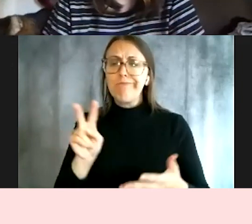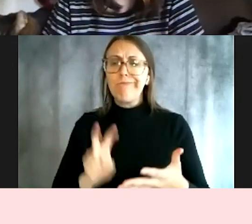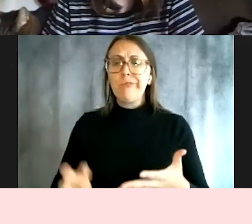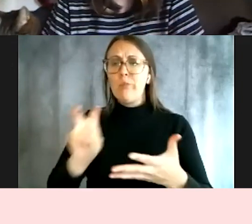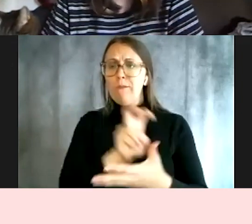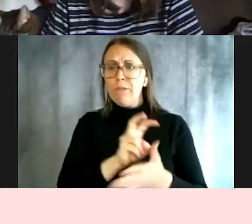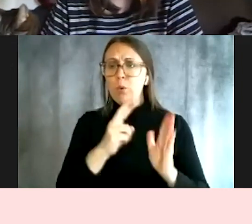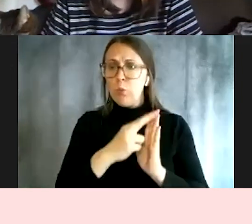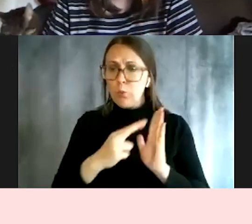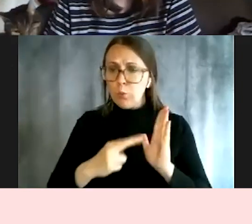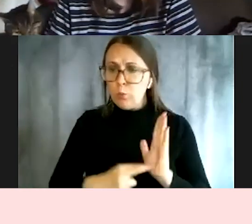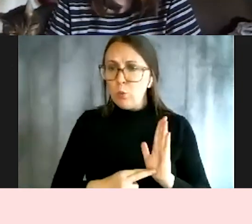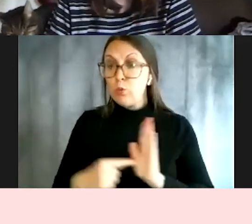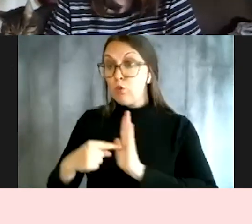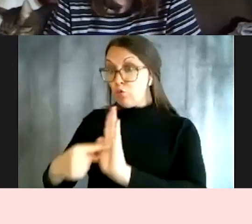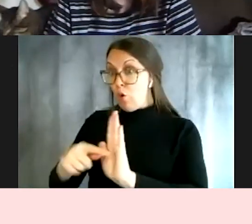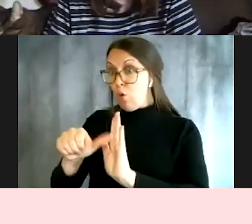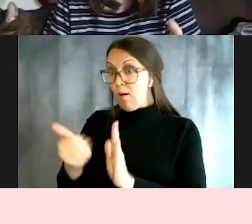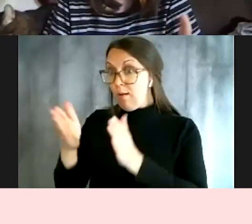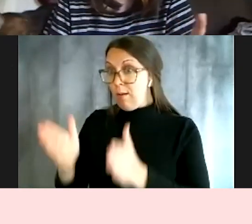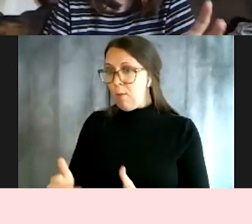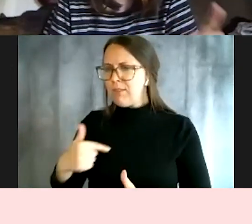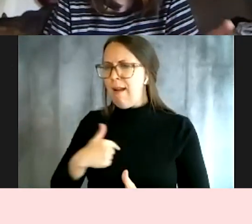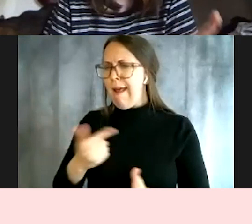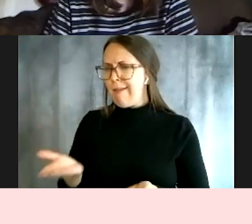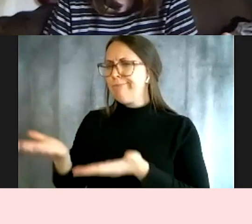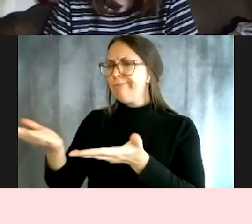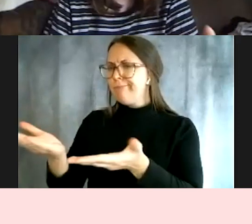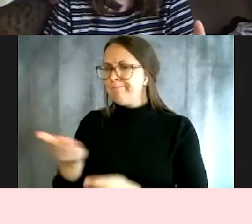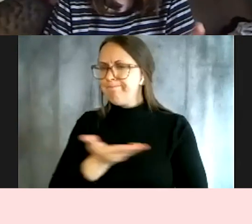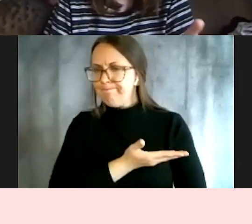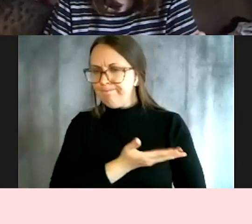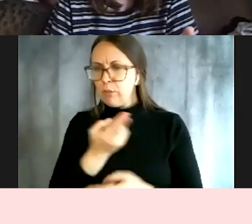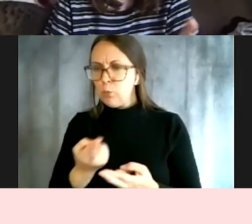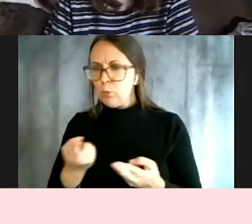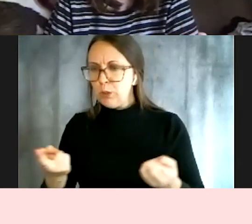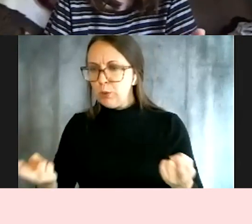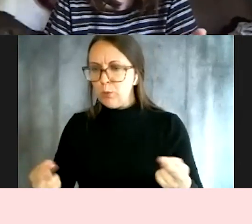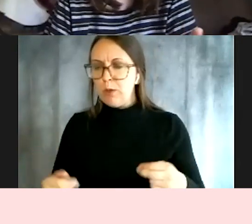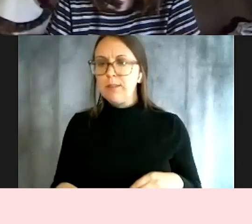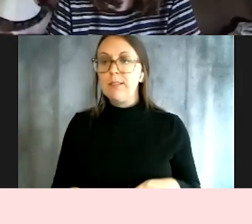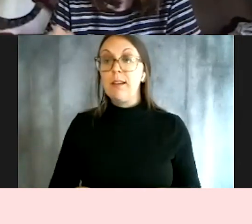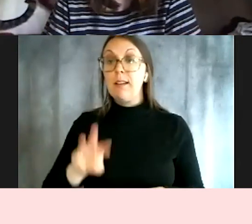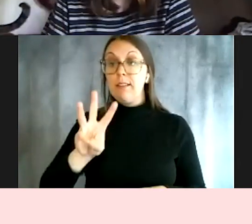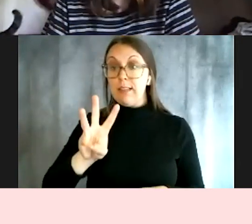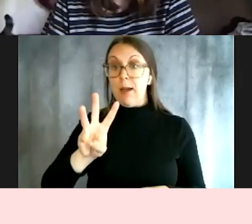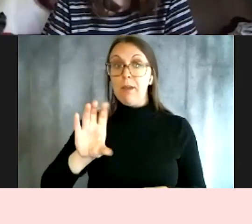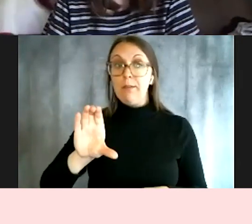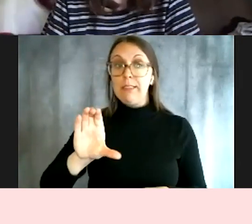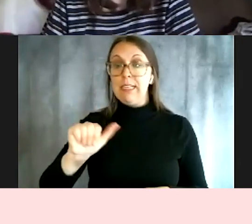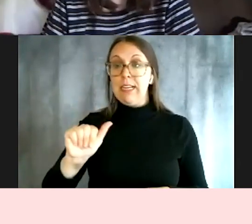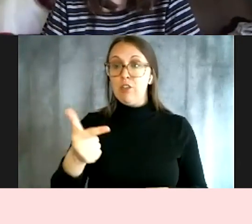They have so many good resources and the way that they break down the W.C.A.G into a checklist is